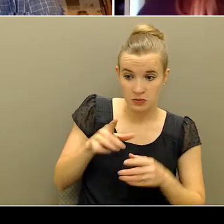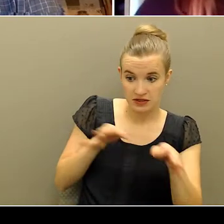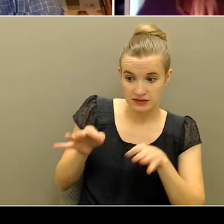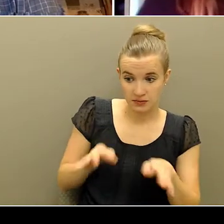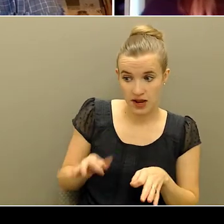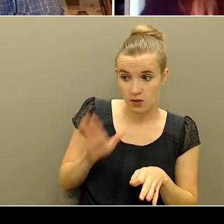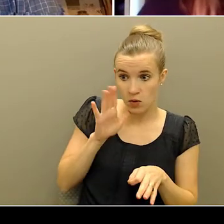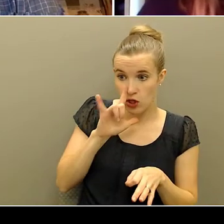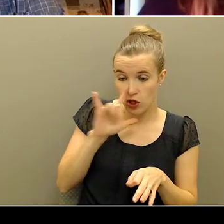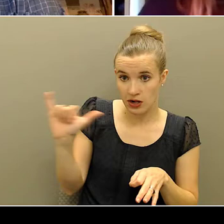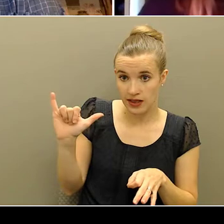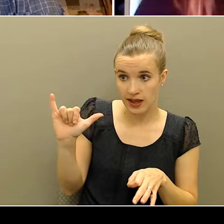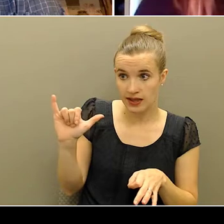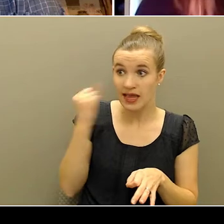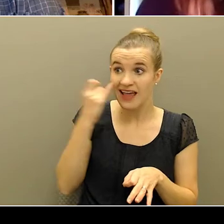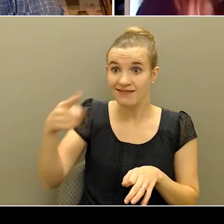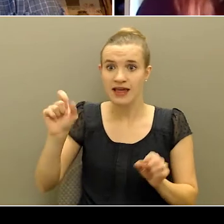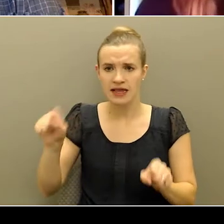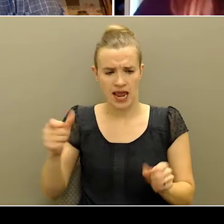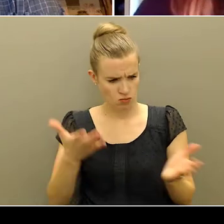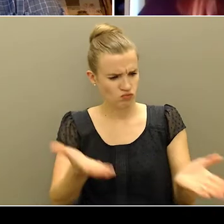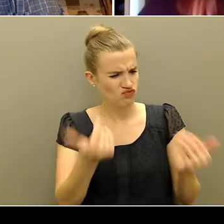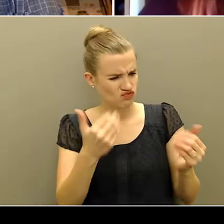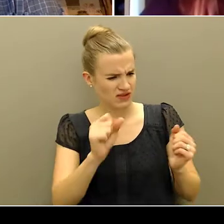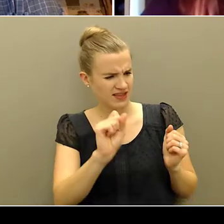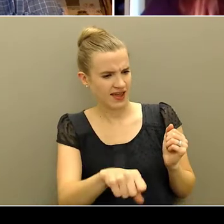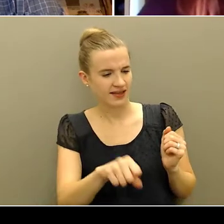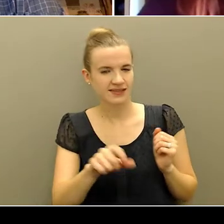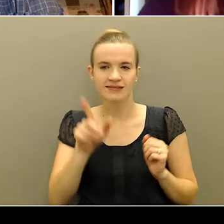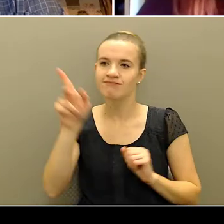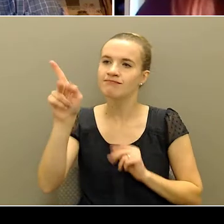work. Occasionally, you might get the people who are just a little bit